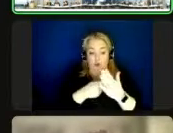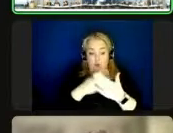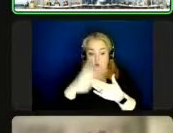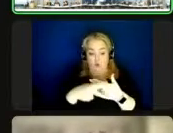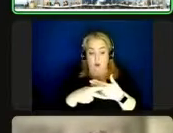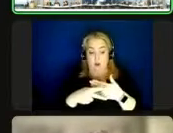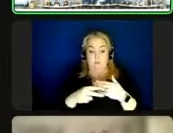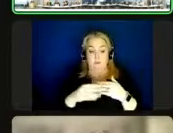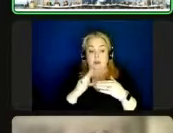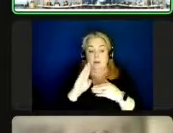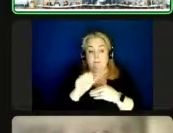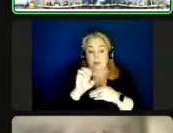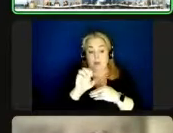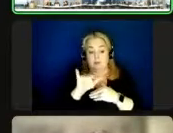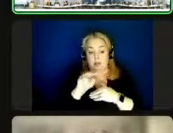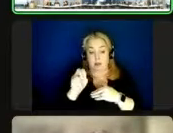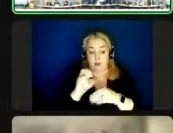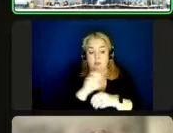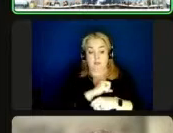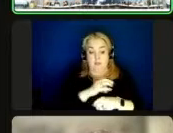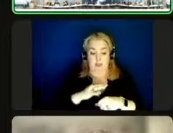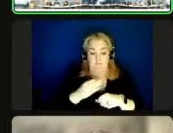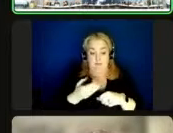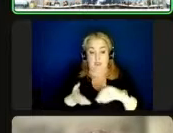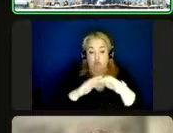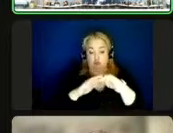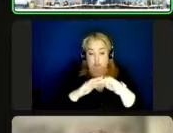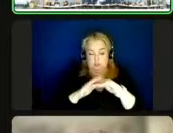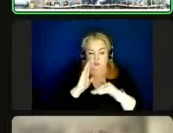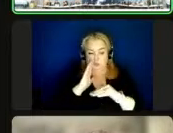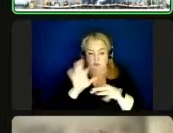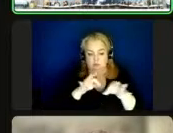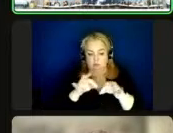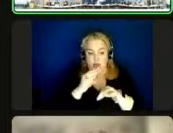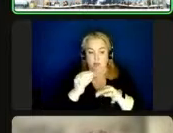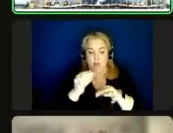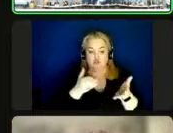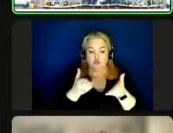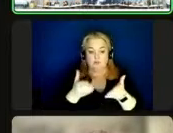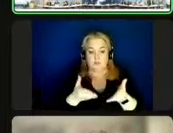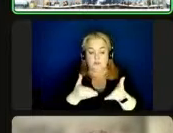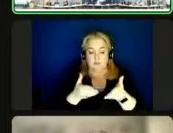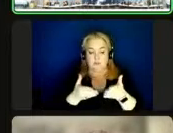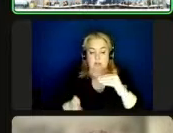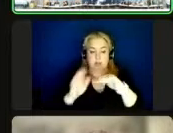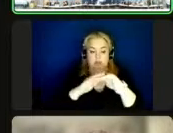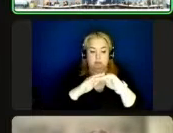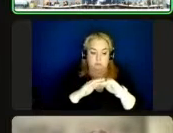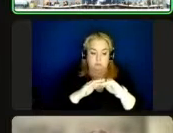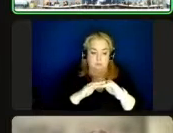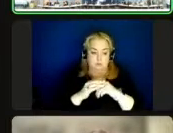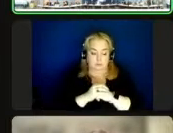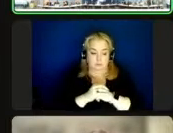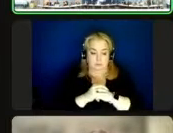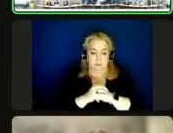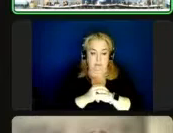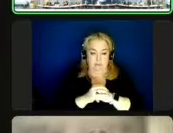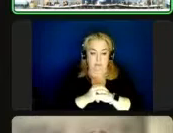CAPACITY OF A DEFICIT OF